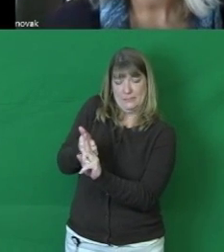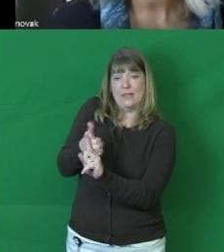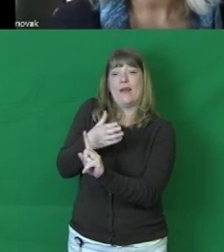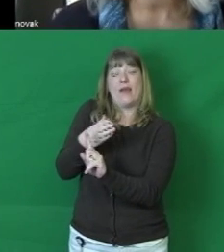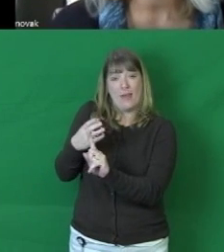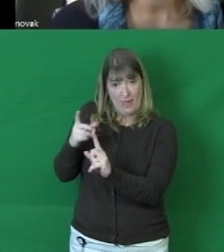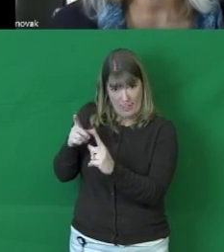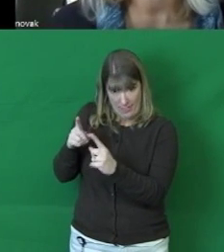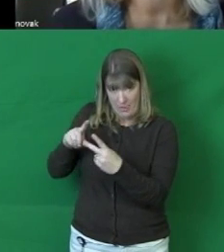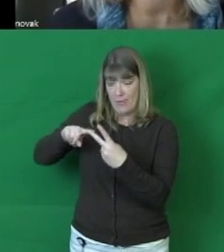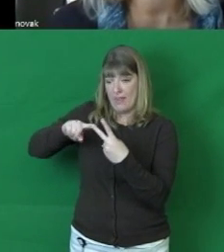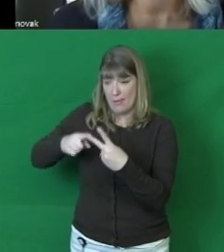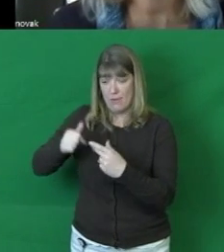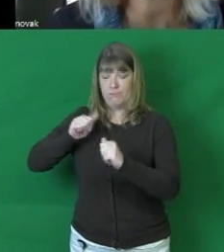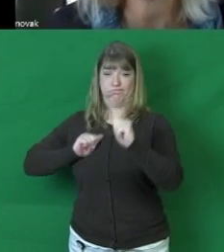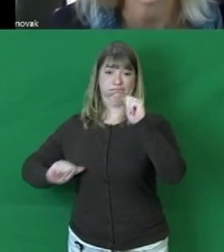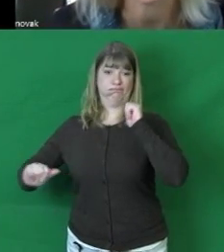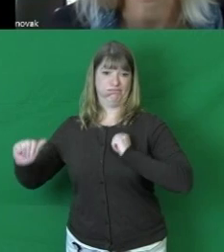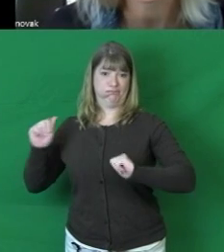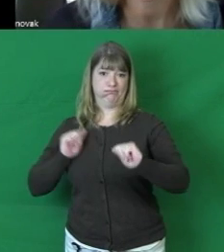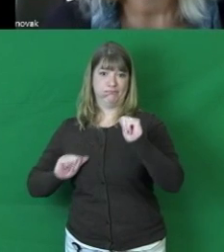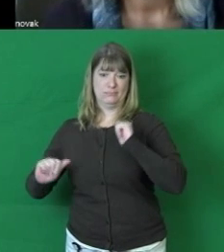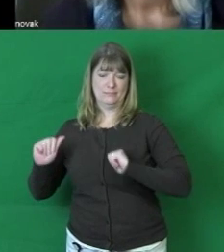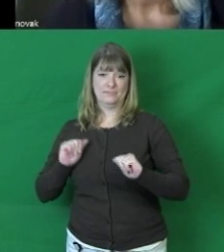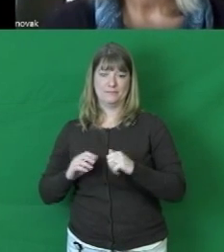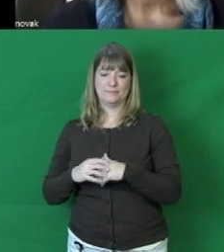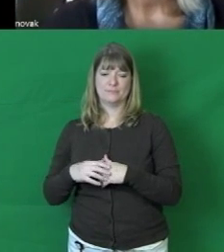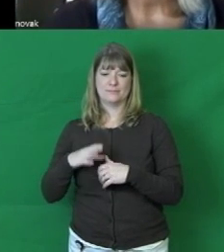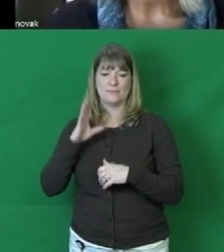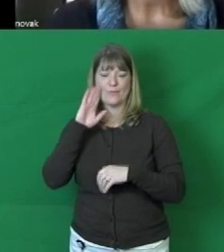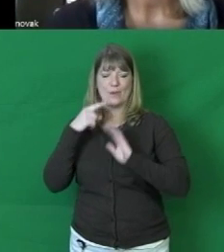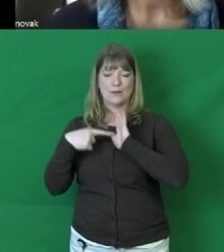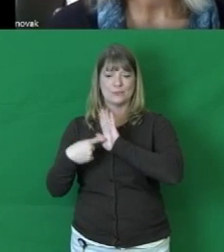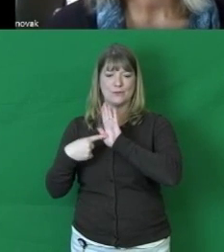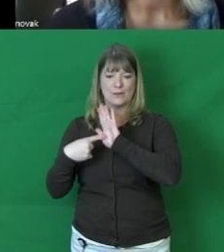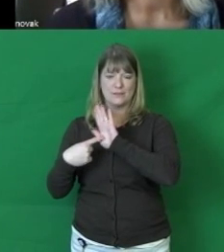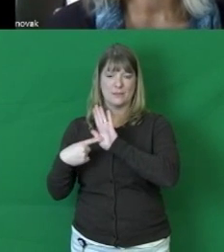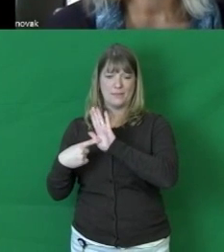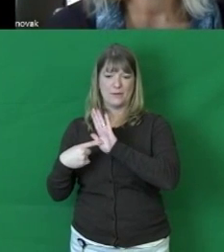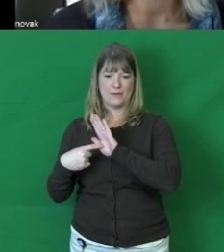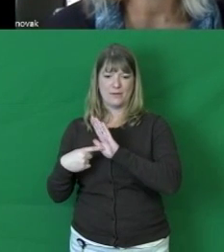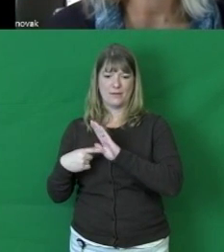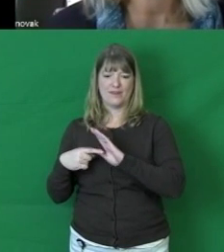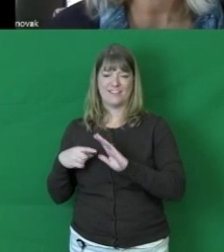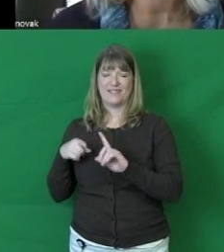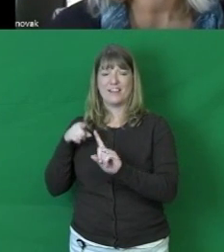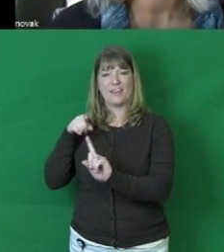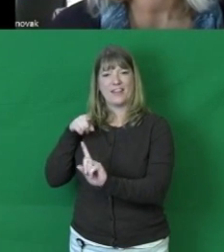and perform it artistically. I'm going to show you an example of a student,